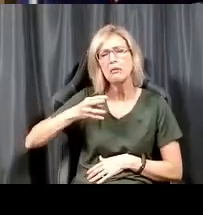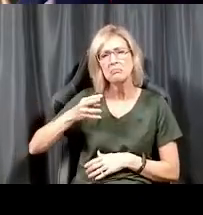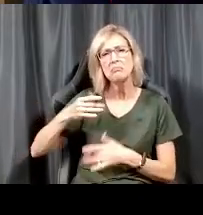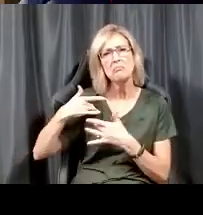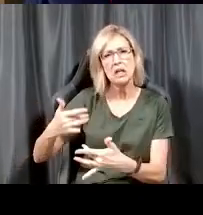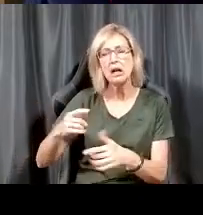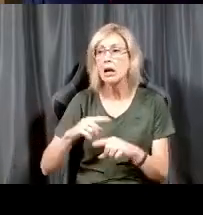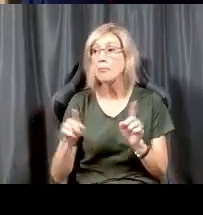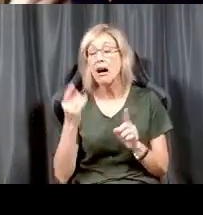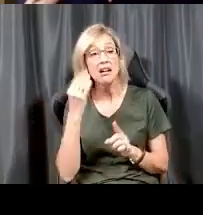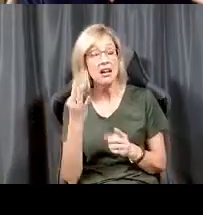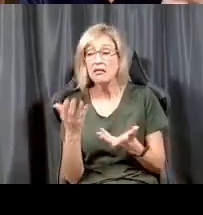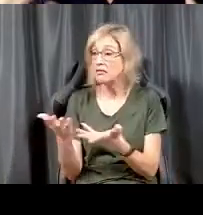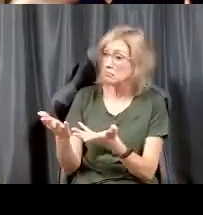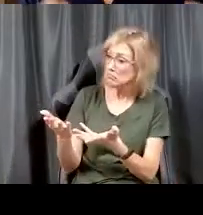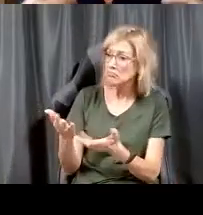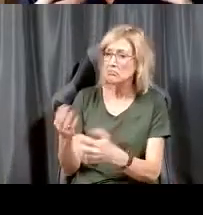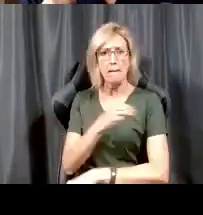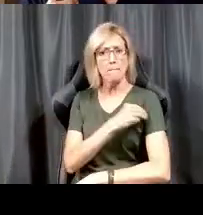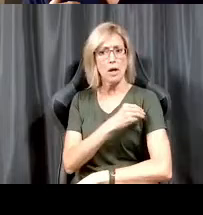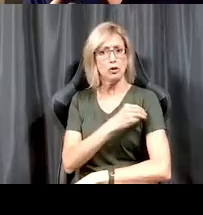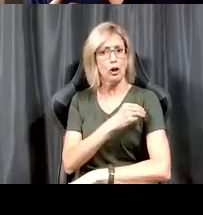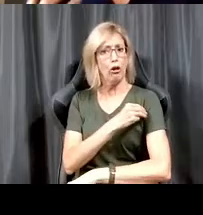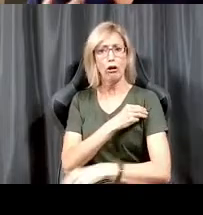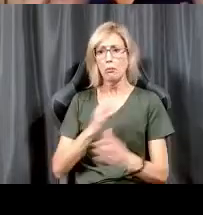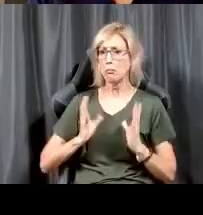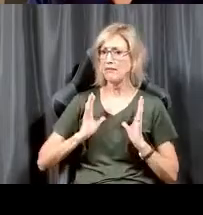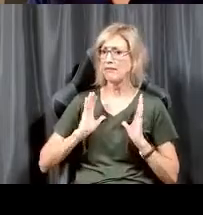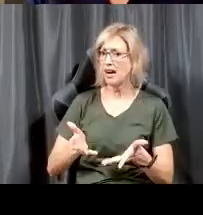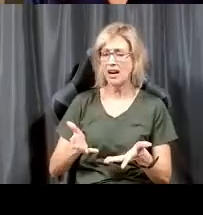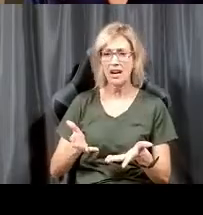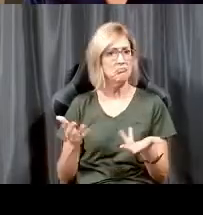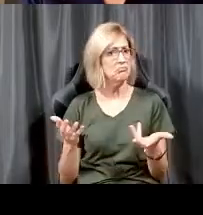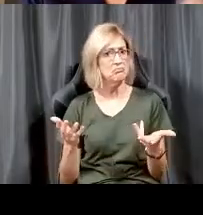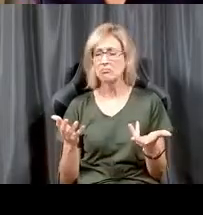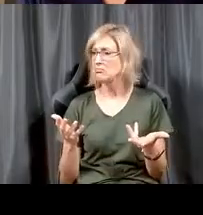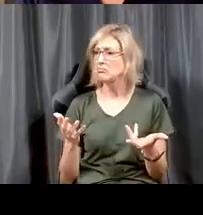must tarly toned within typical limits and see